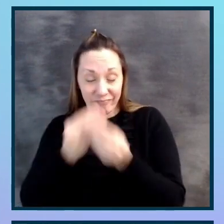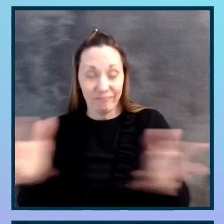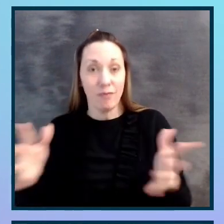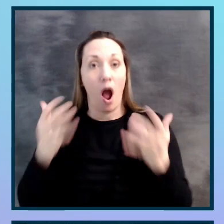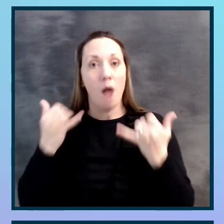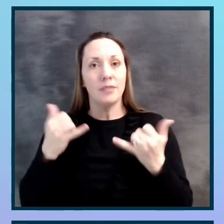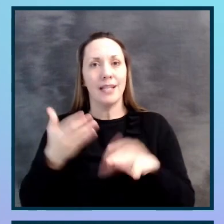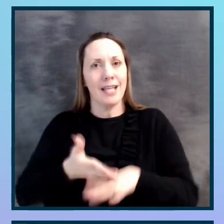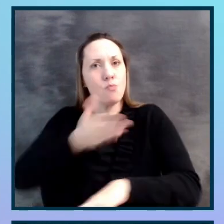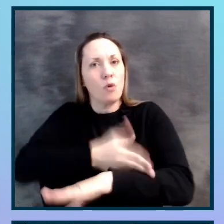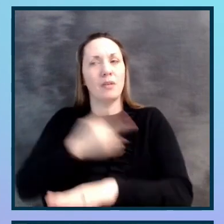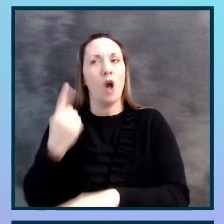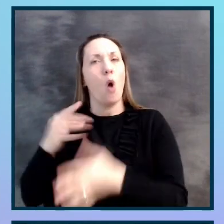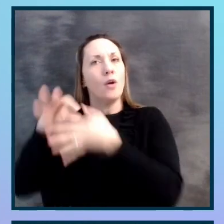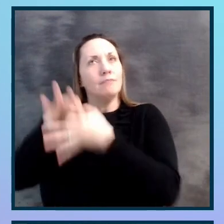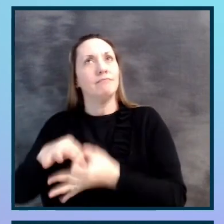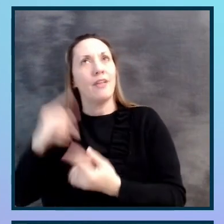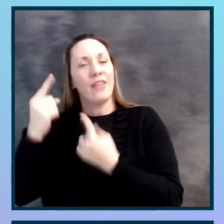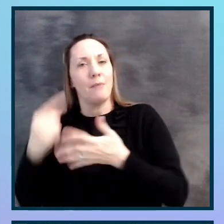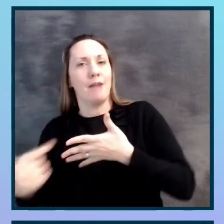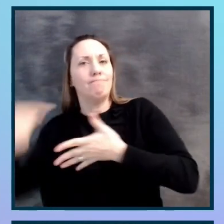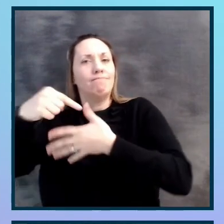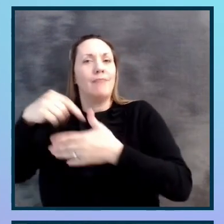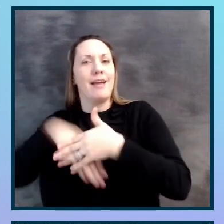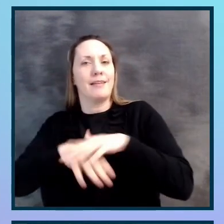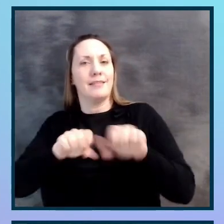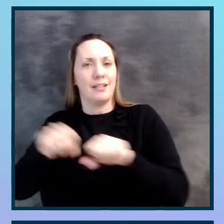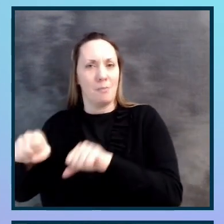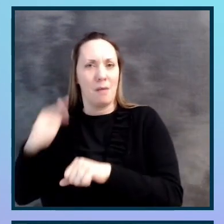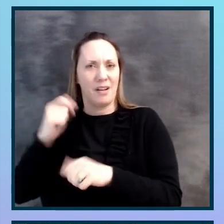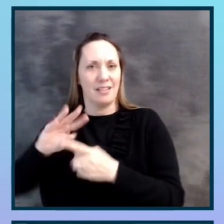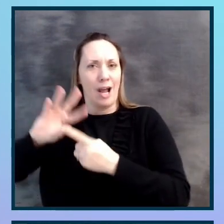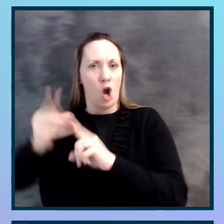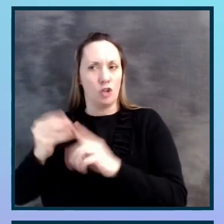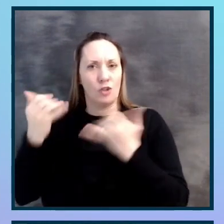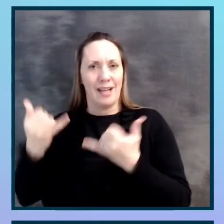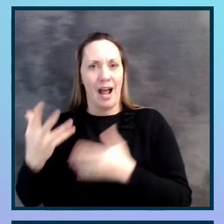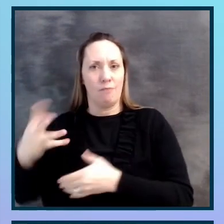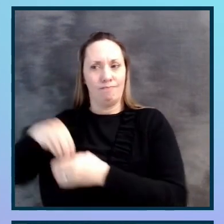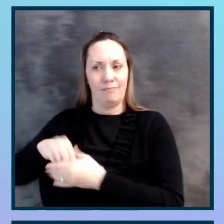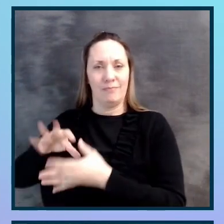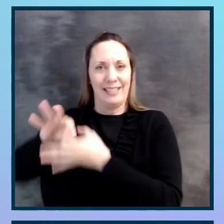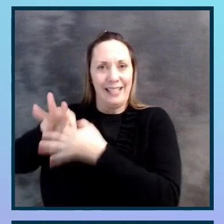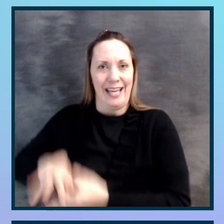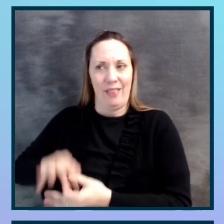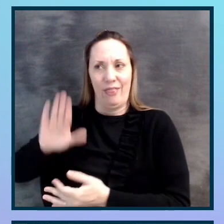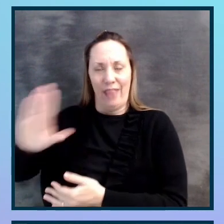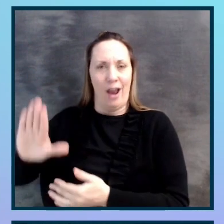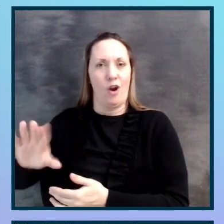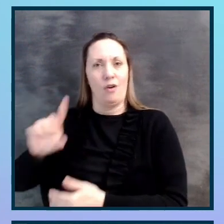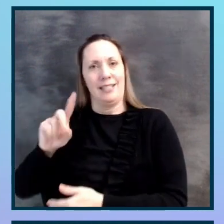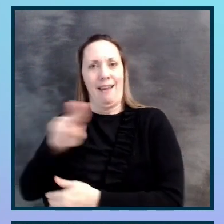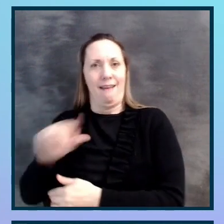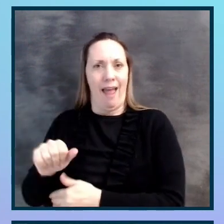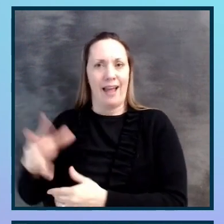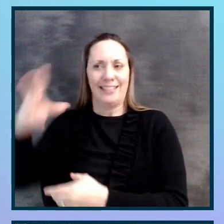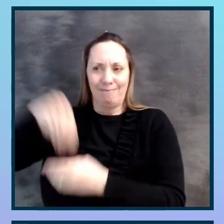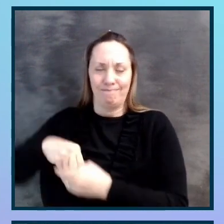they always think about and prioritize for accessibility. Since that culture is now part of their DNA and it's embedded into the team and how they're thinking.